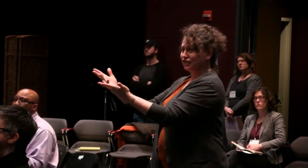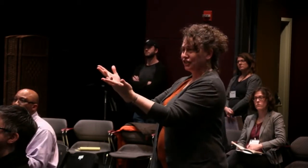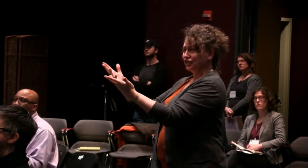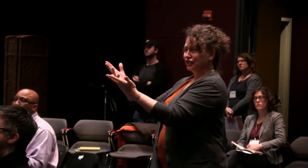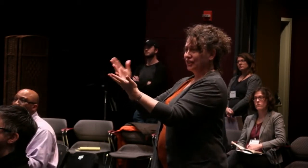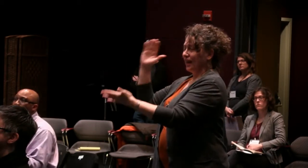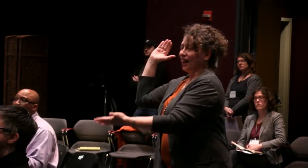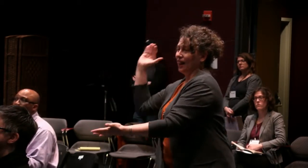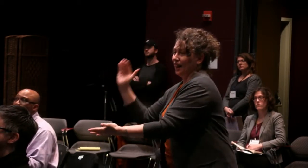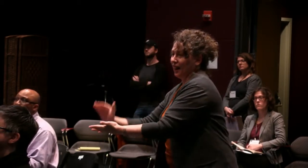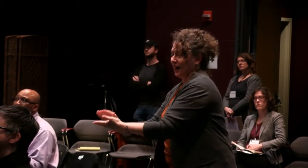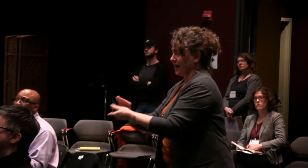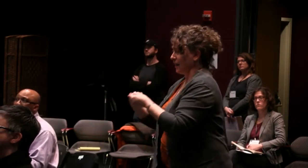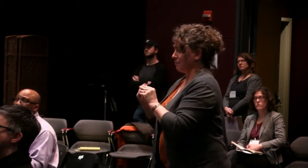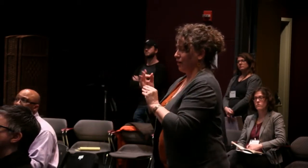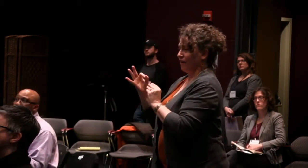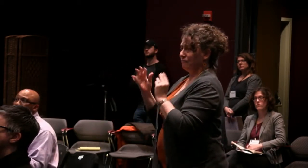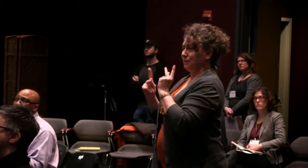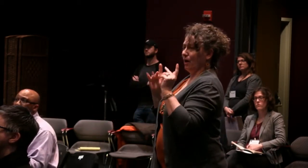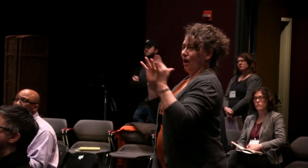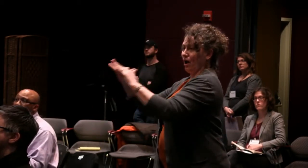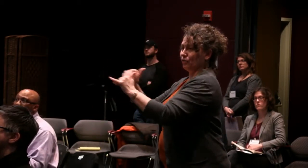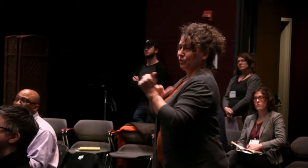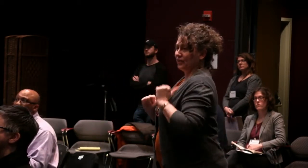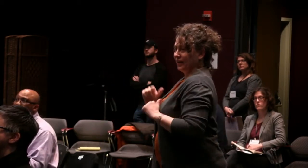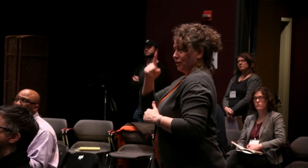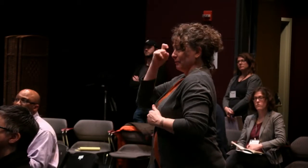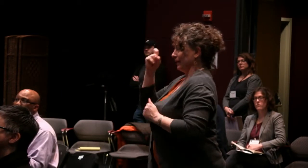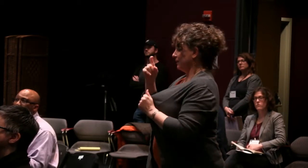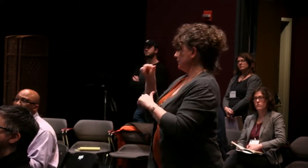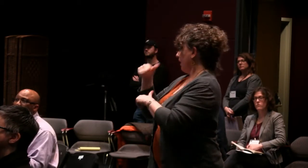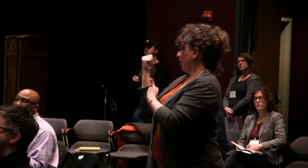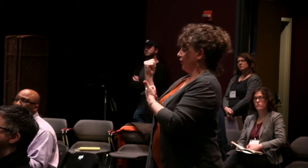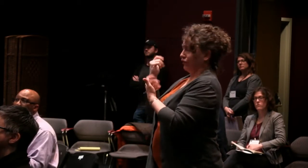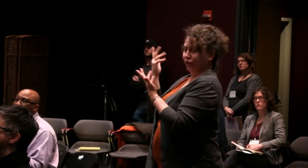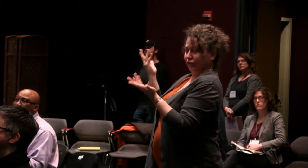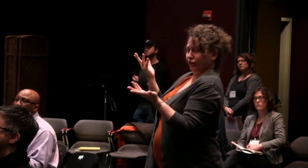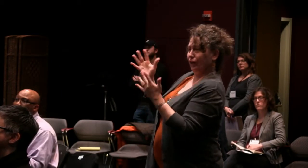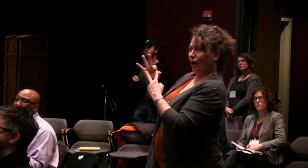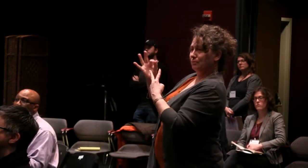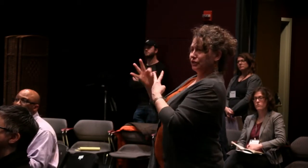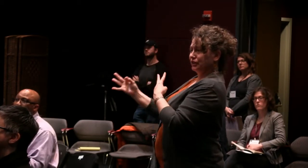People in the hearing community face the same challenges, and people still go to theater.